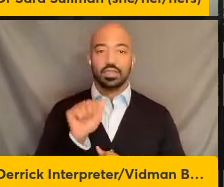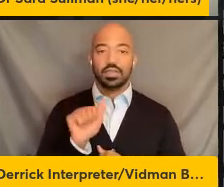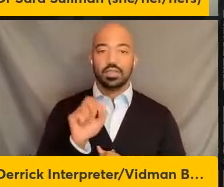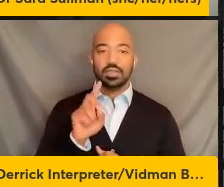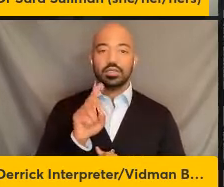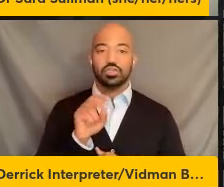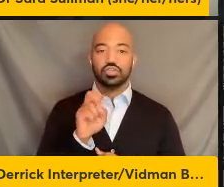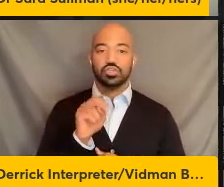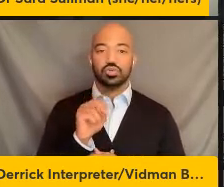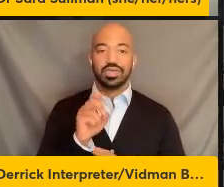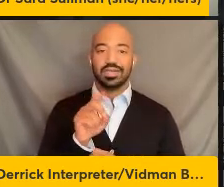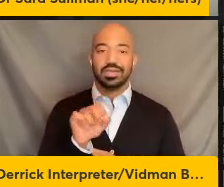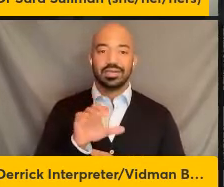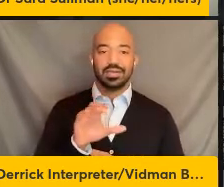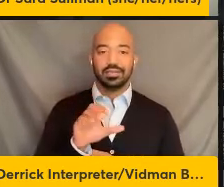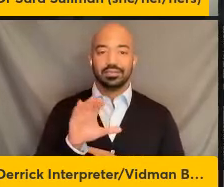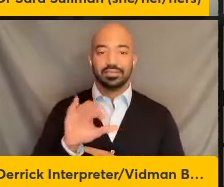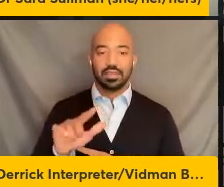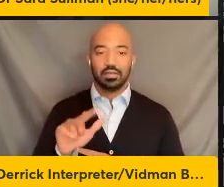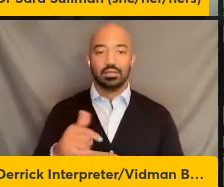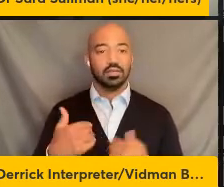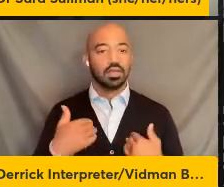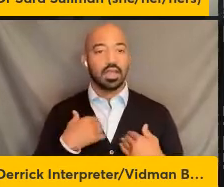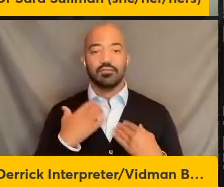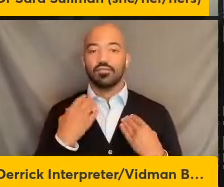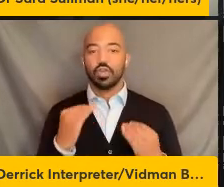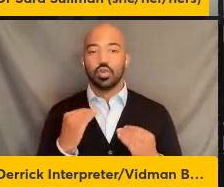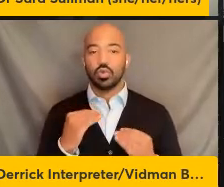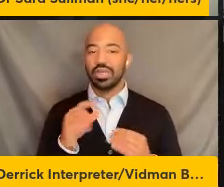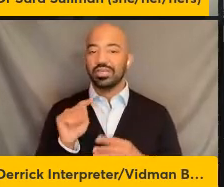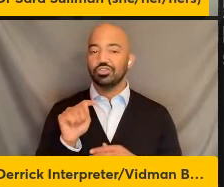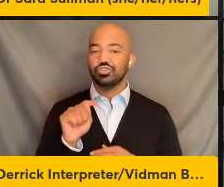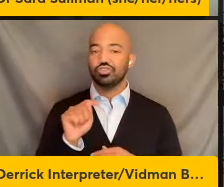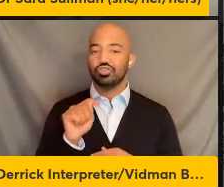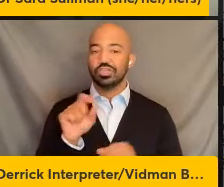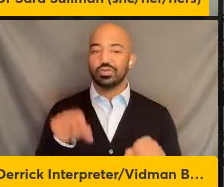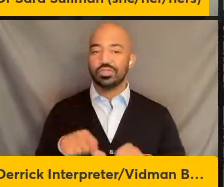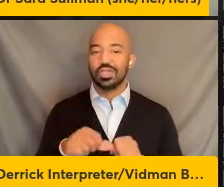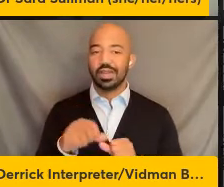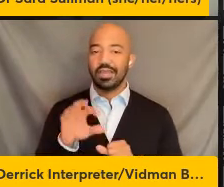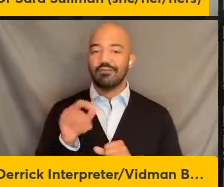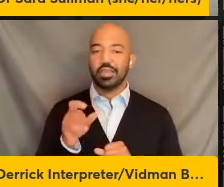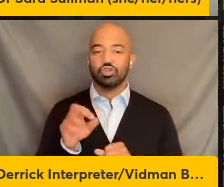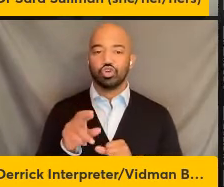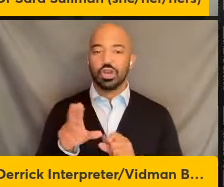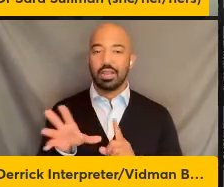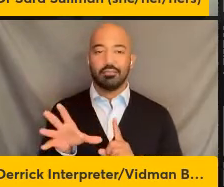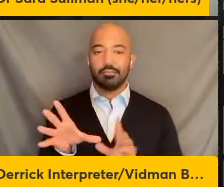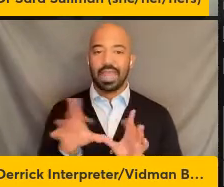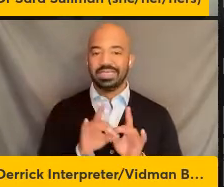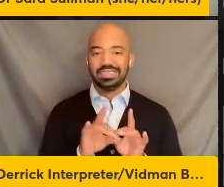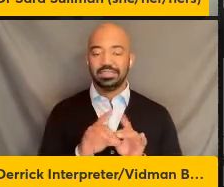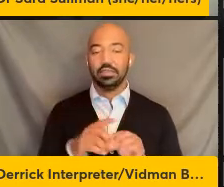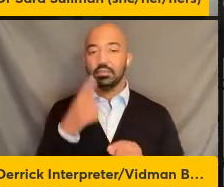Have no transcription factor binding sites because the uninfected cells don't express the transcription factor of